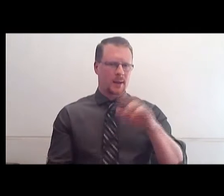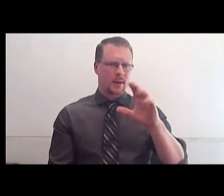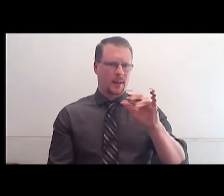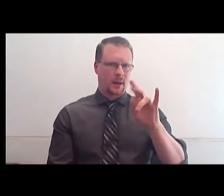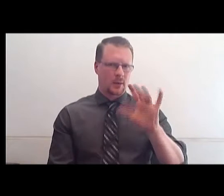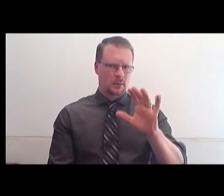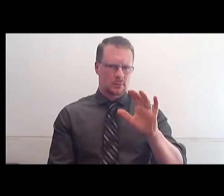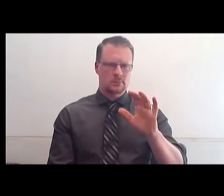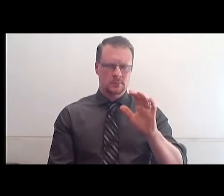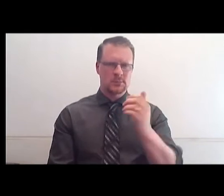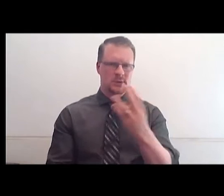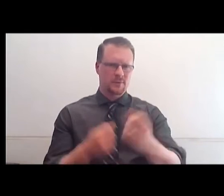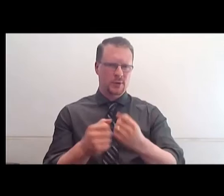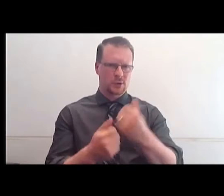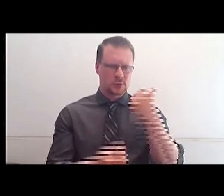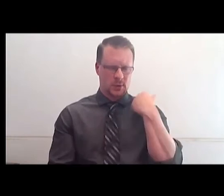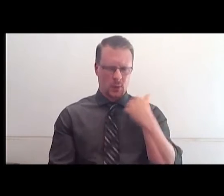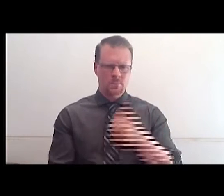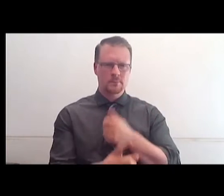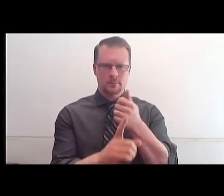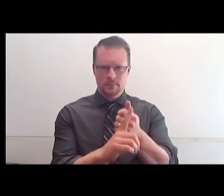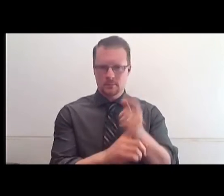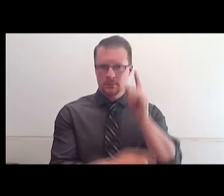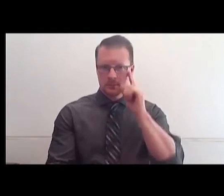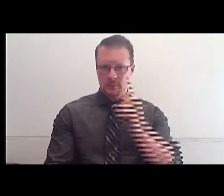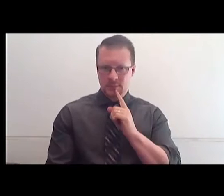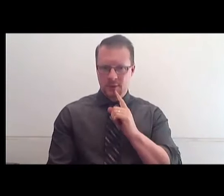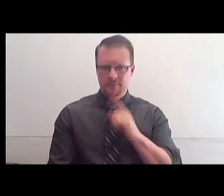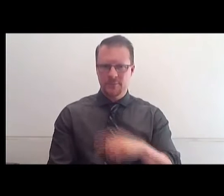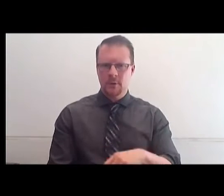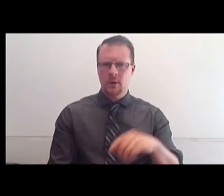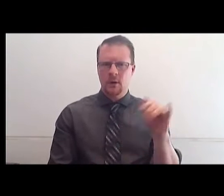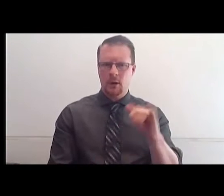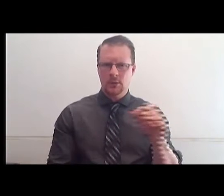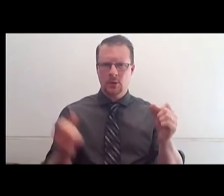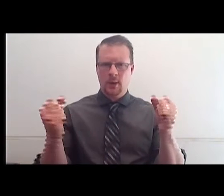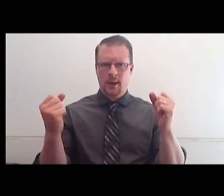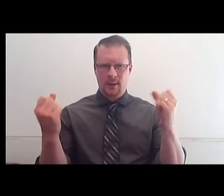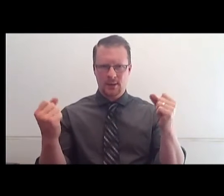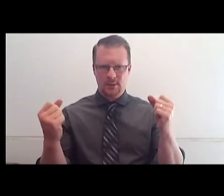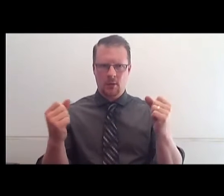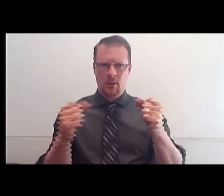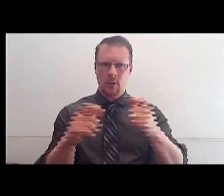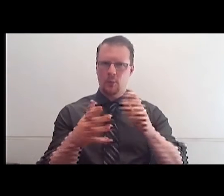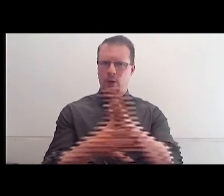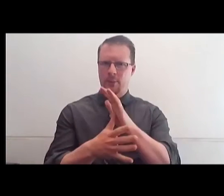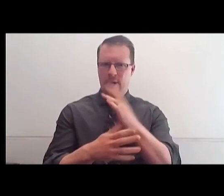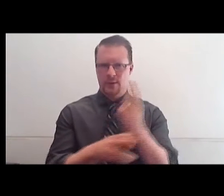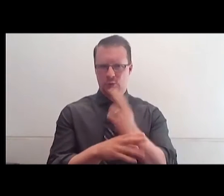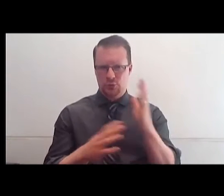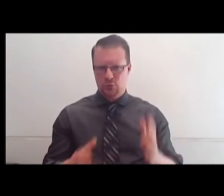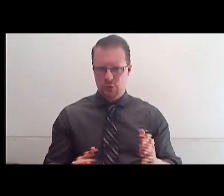One patient that I had in clinic several years ago, was a deaf individual and also used American Sign Language